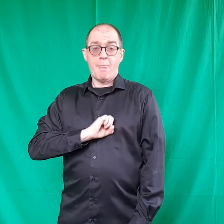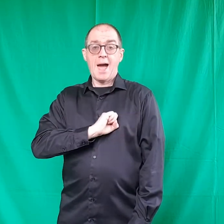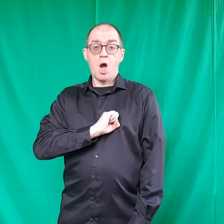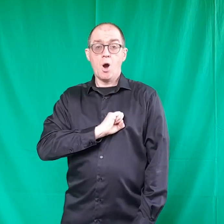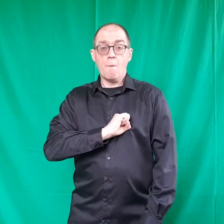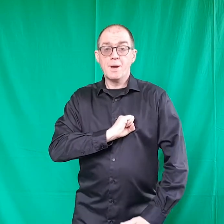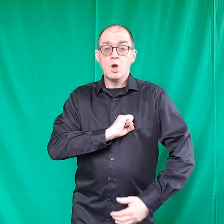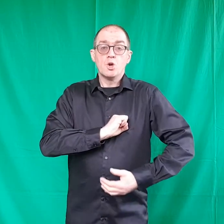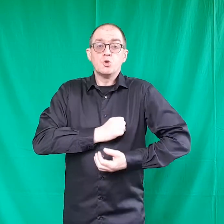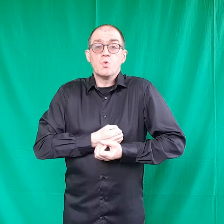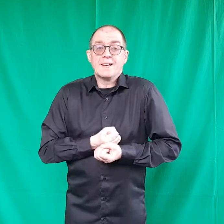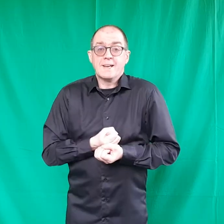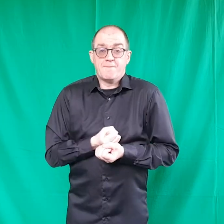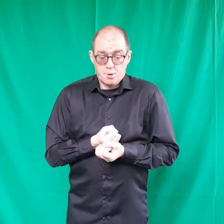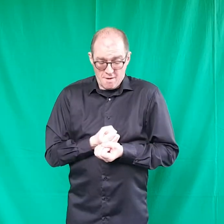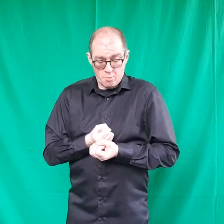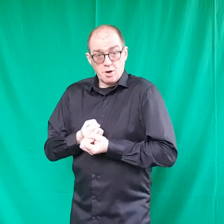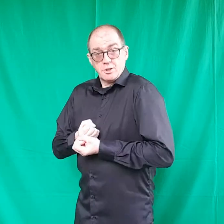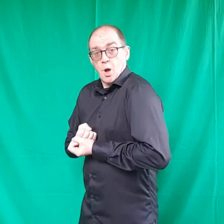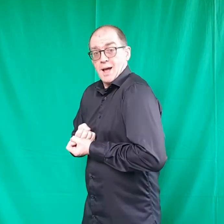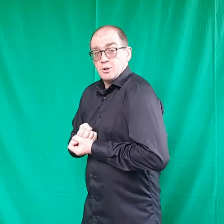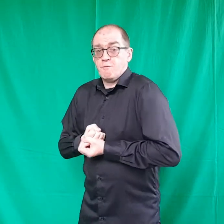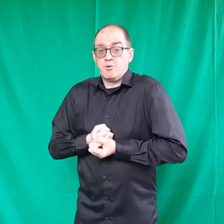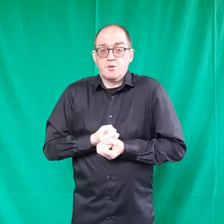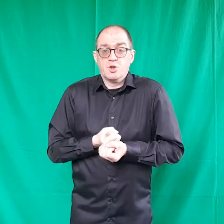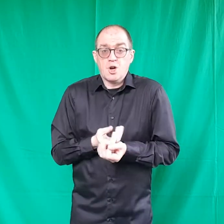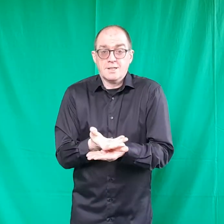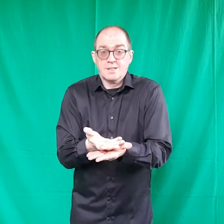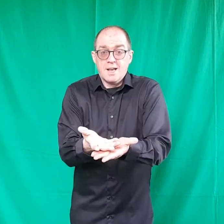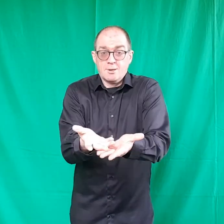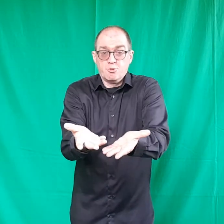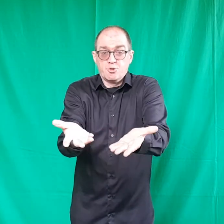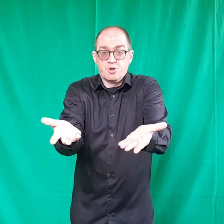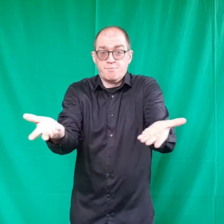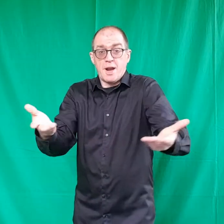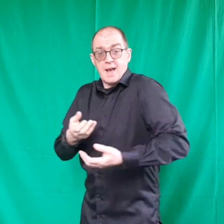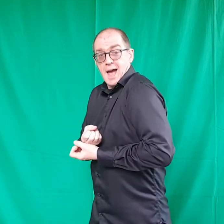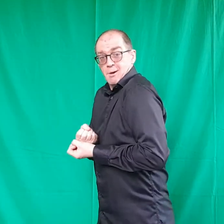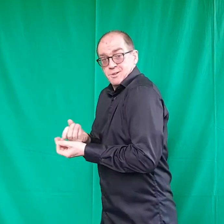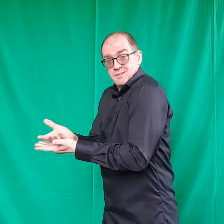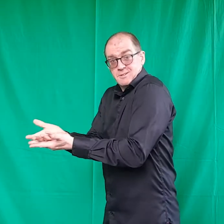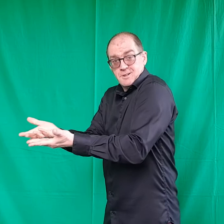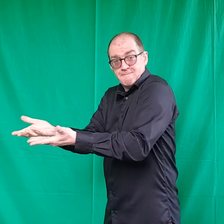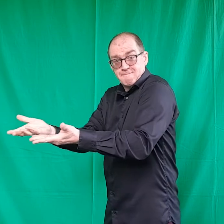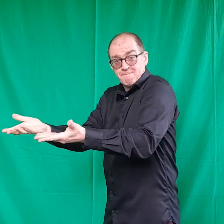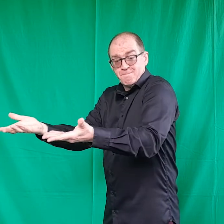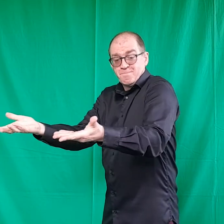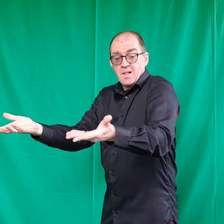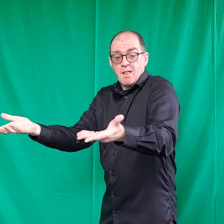That 'hope' you gift to everyone, so hands in front of your chest and just spread it out. Alright?